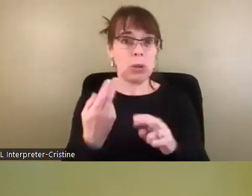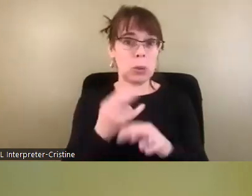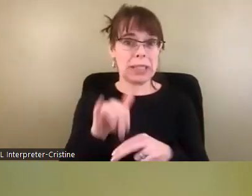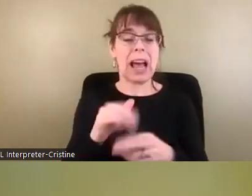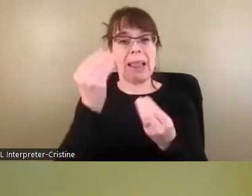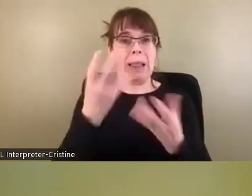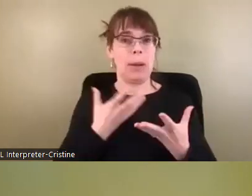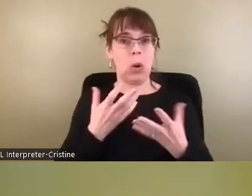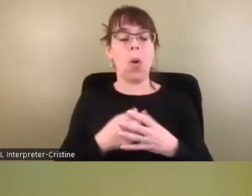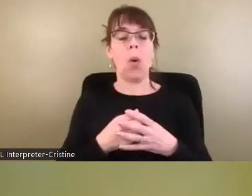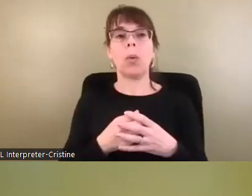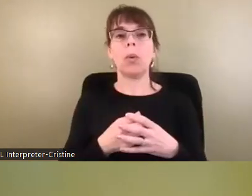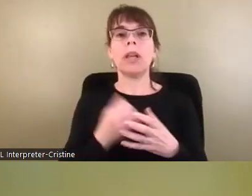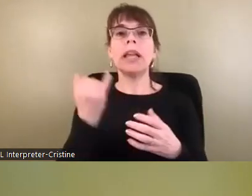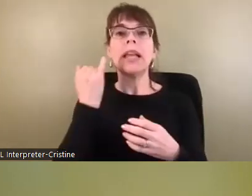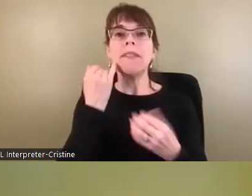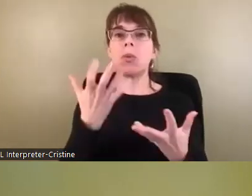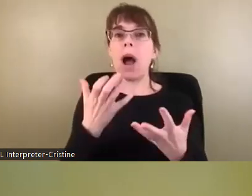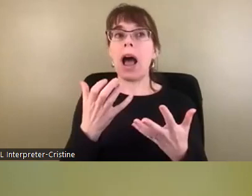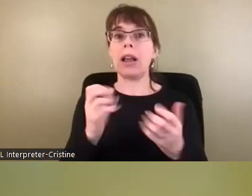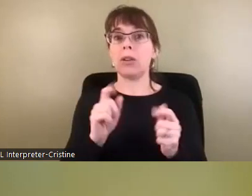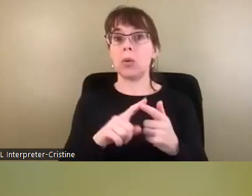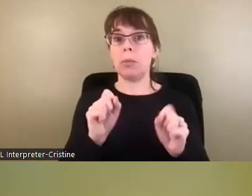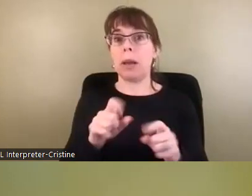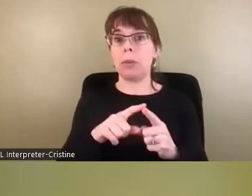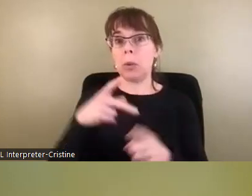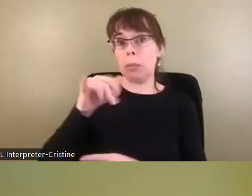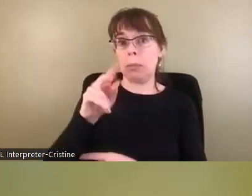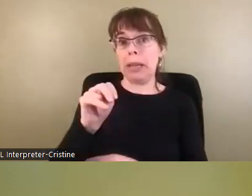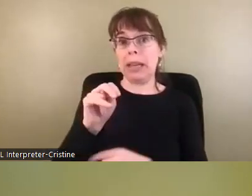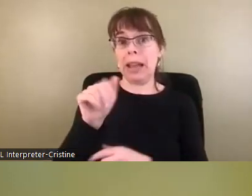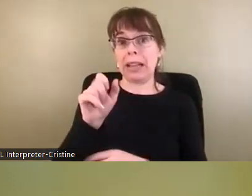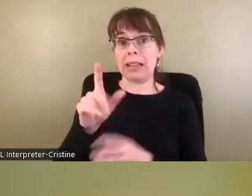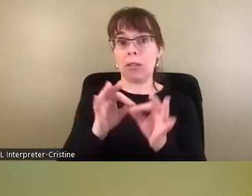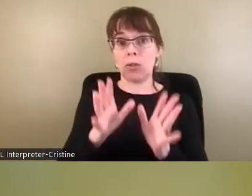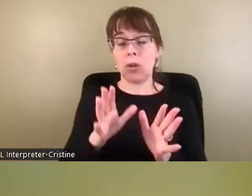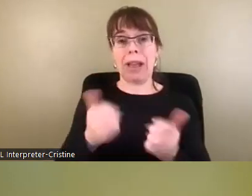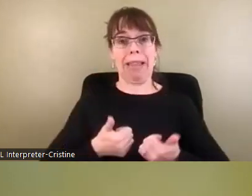know. If you would like the ability to pin the ASL interpreter for live ASL interpretation,